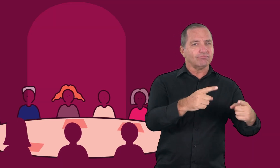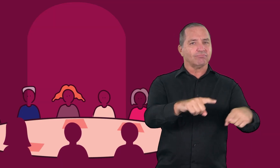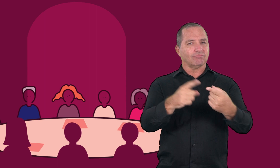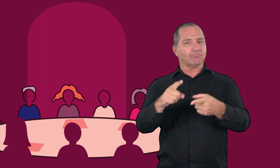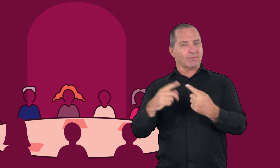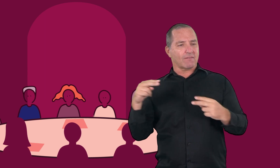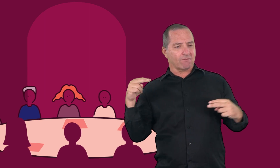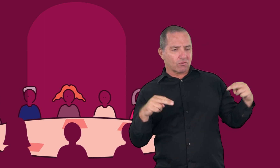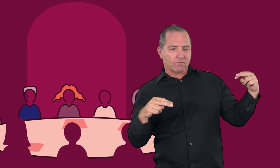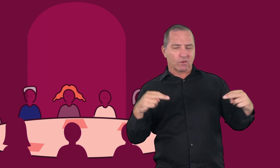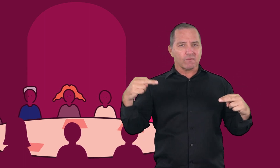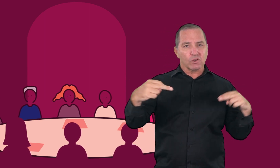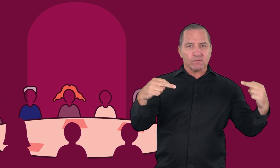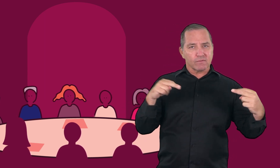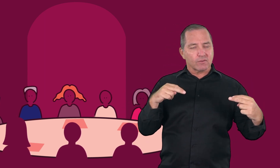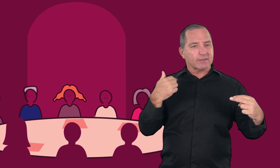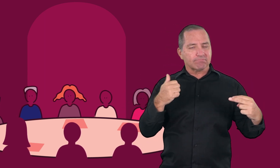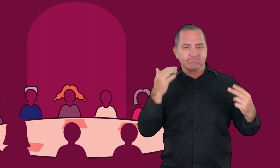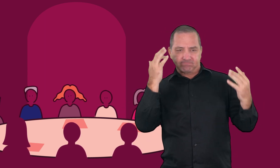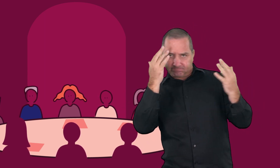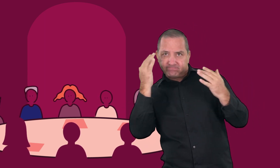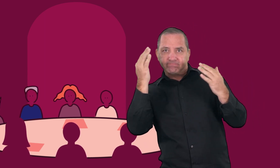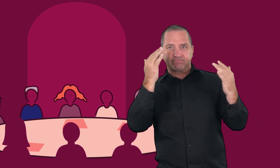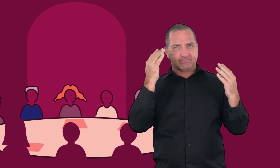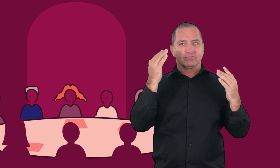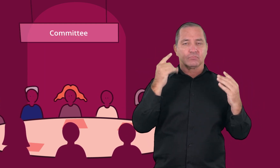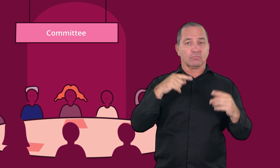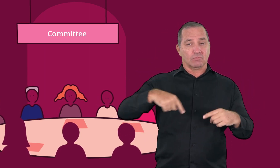After considering everyone's views,